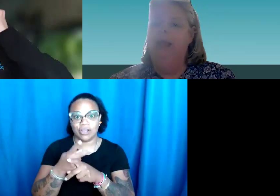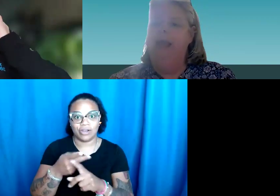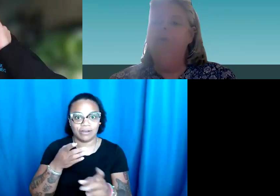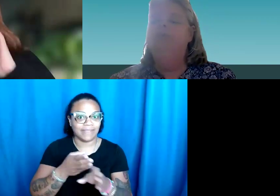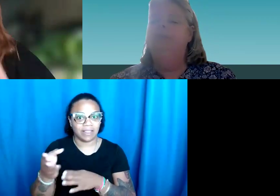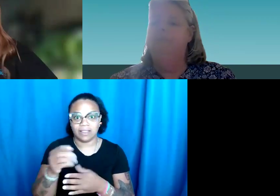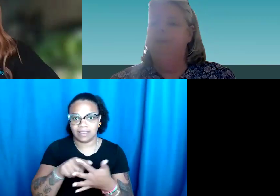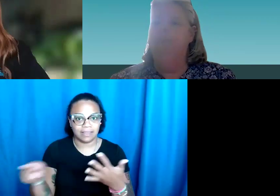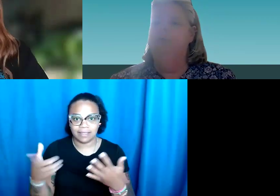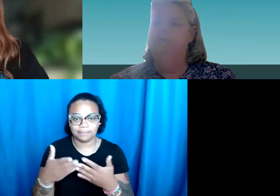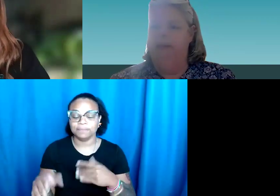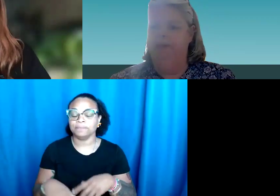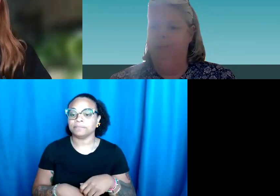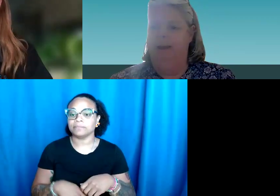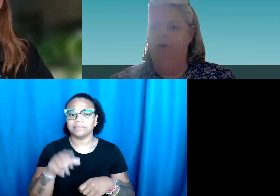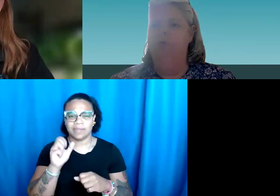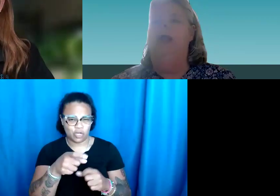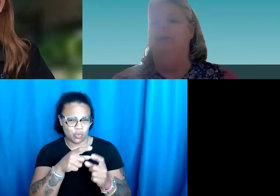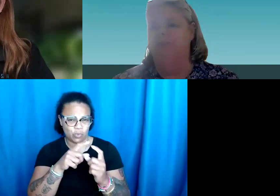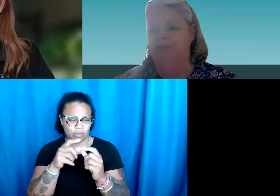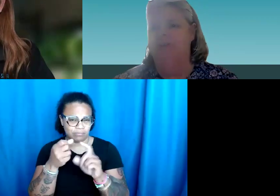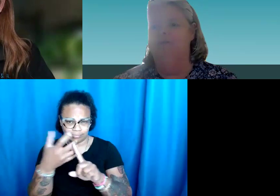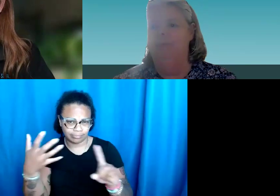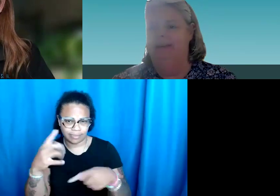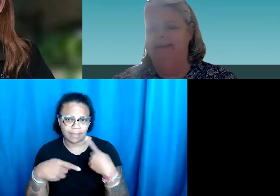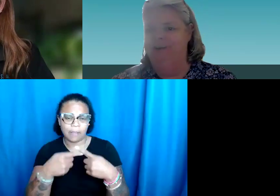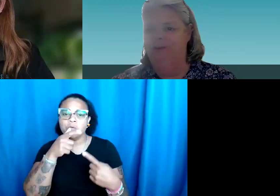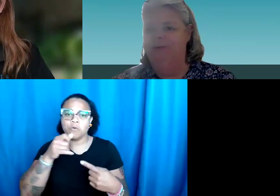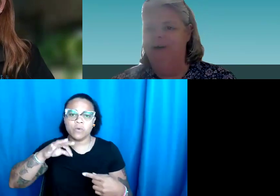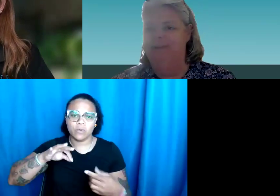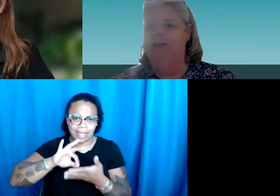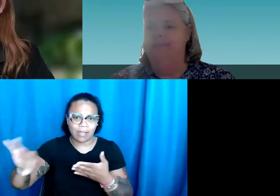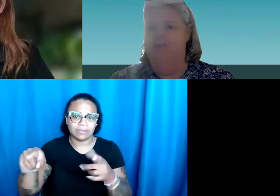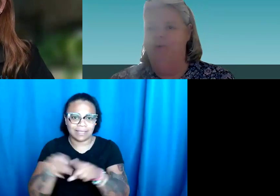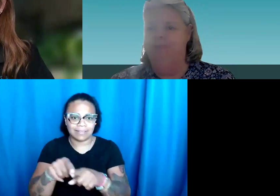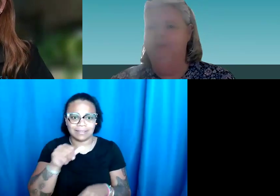you just give a bit more information who counts as underrepresented or underserved?